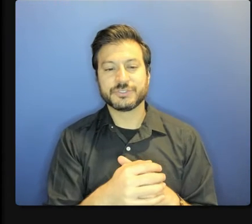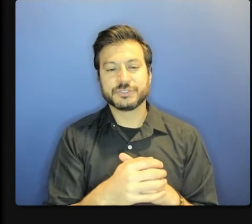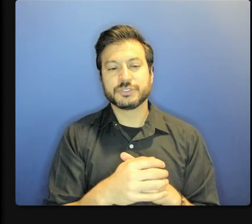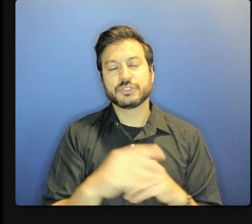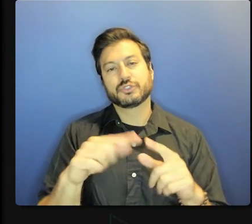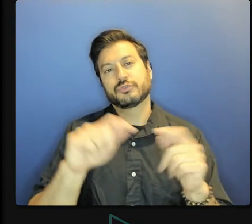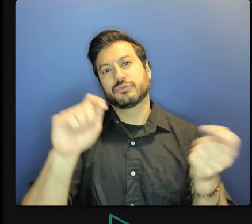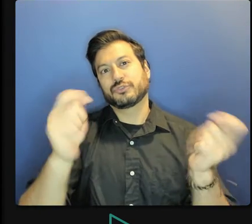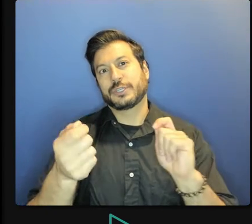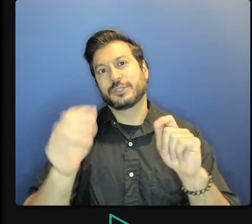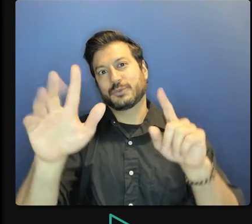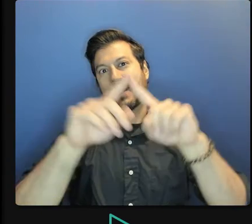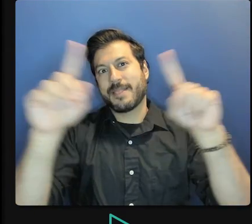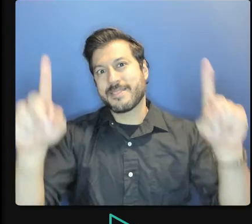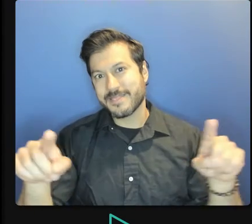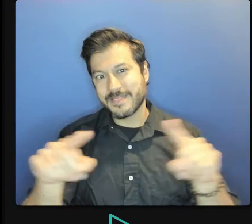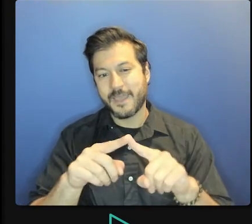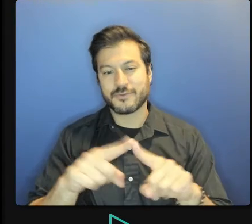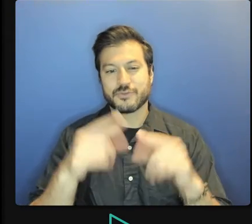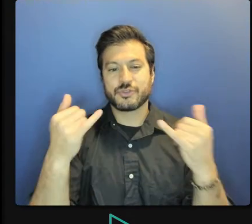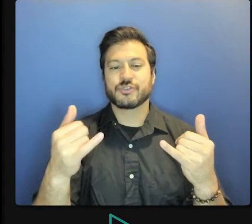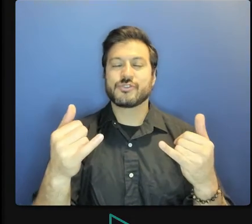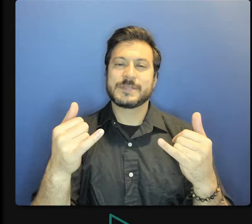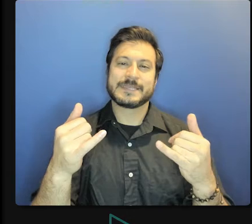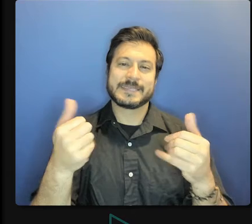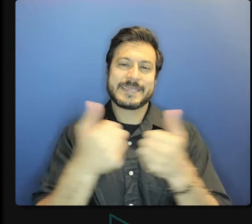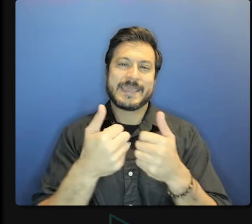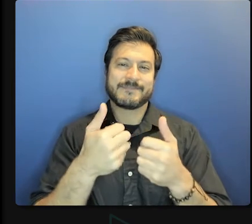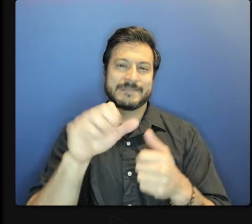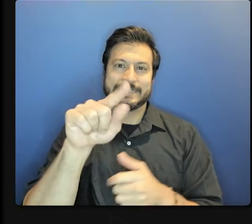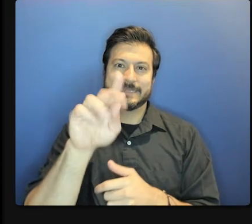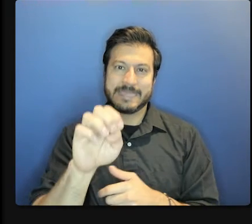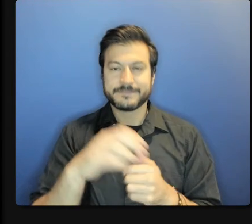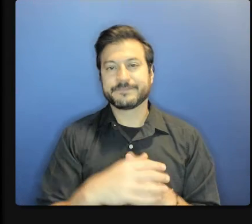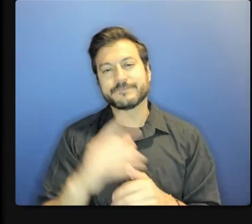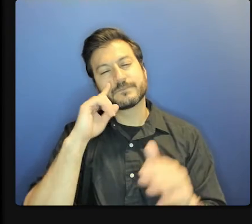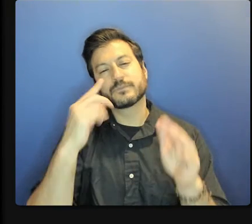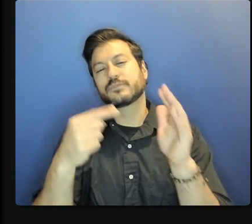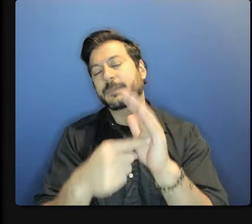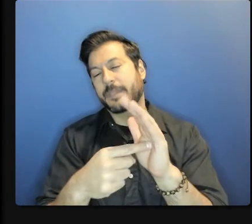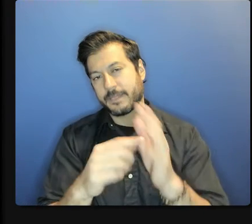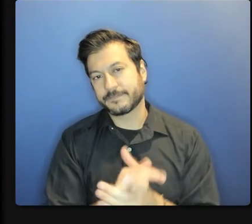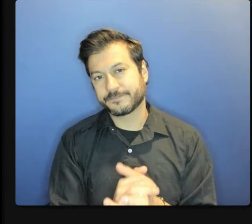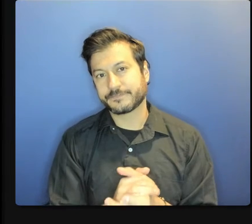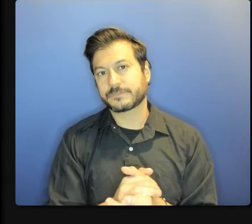is to dynamically change the layout In response to the current game state So, let's use an example.